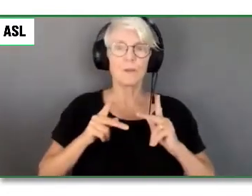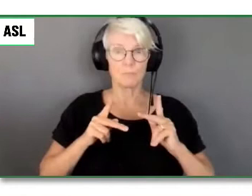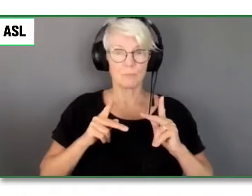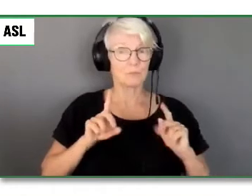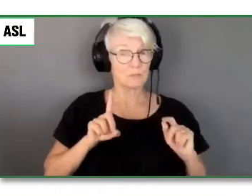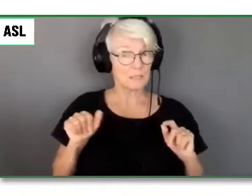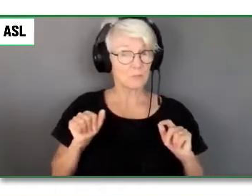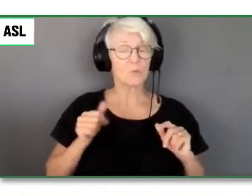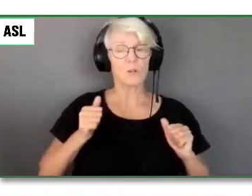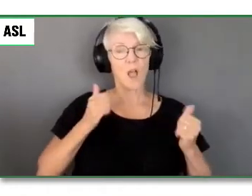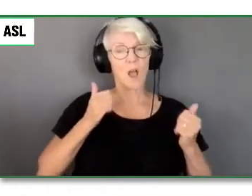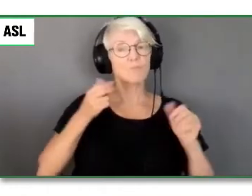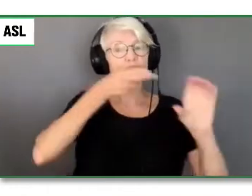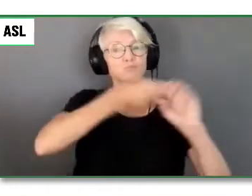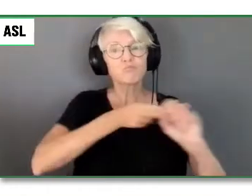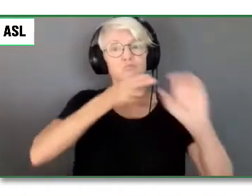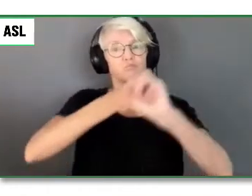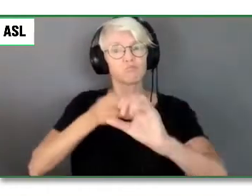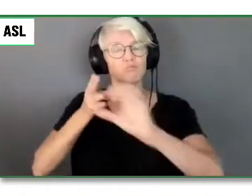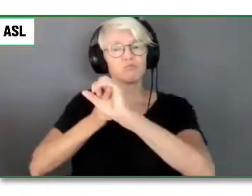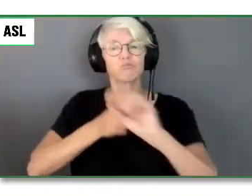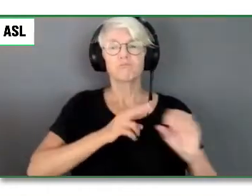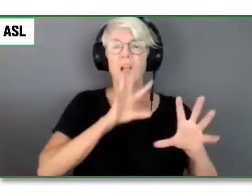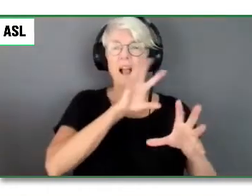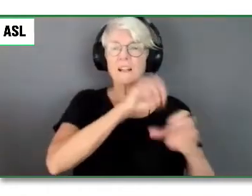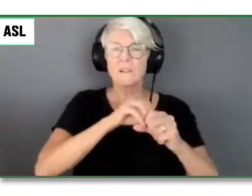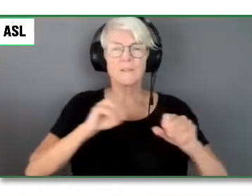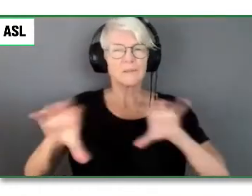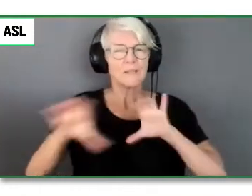a variety of activities outside in the Canadian Rockies.